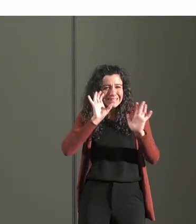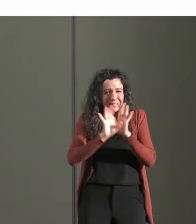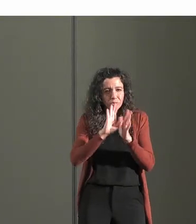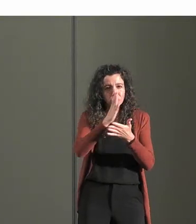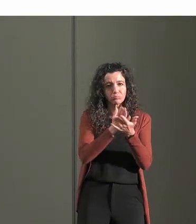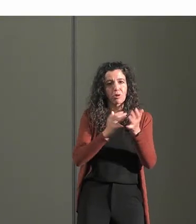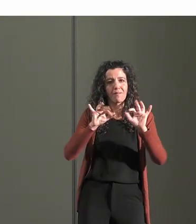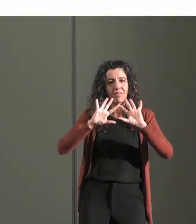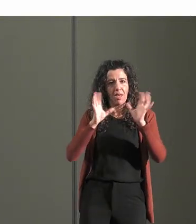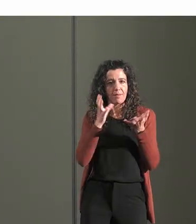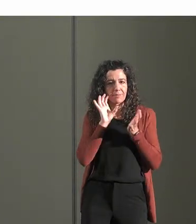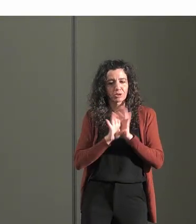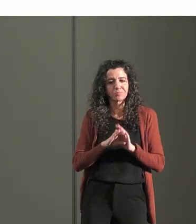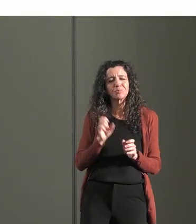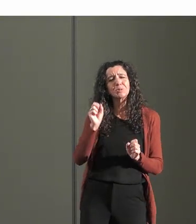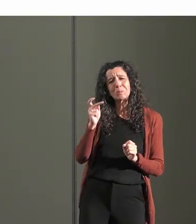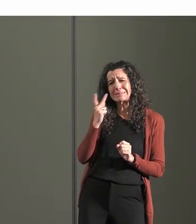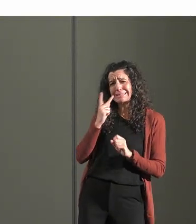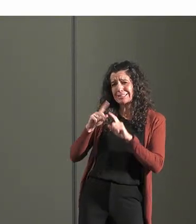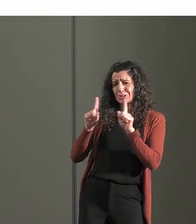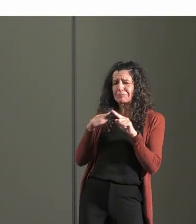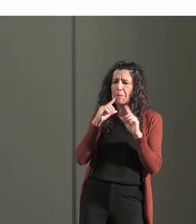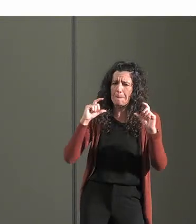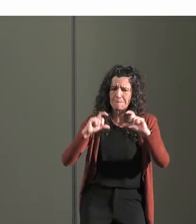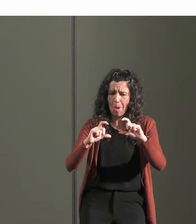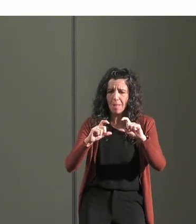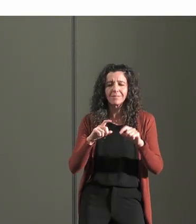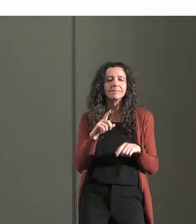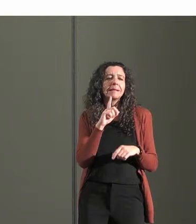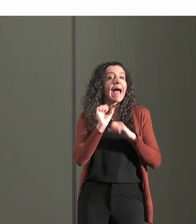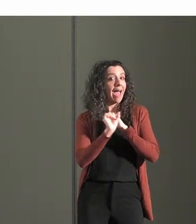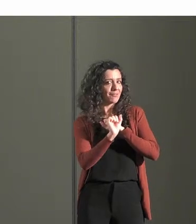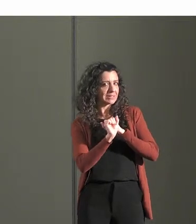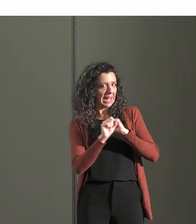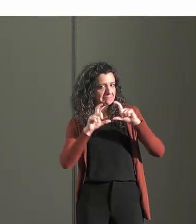the image part of the photo. So I have a small example on